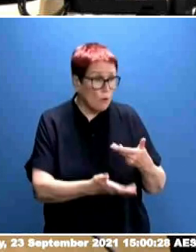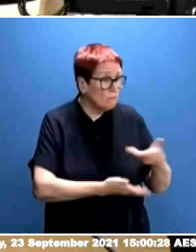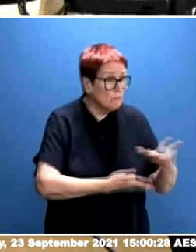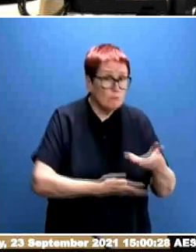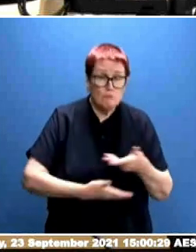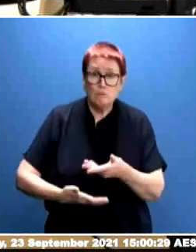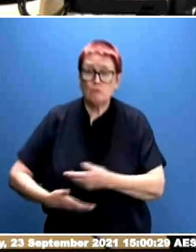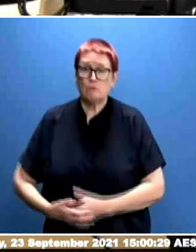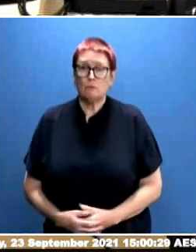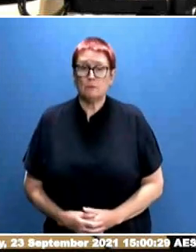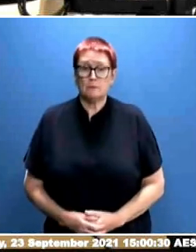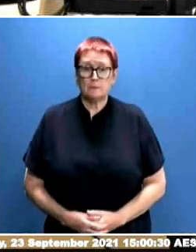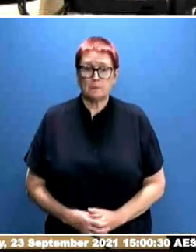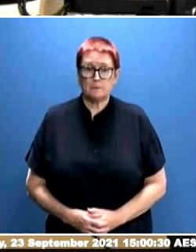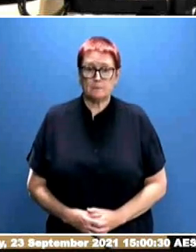So that is something we can coordinate through our Office